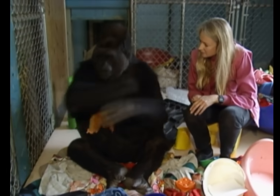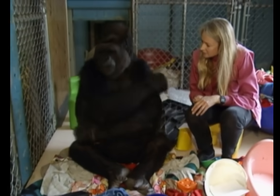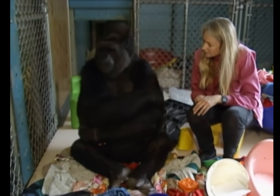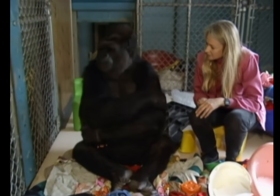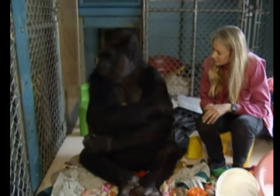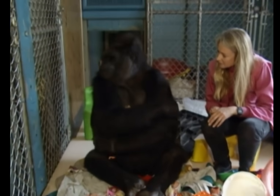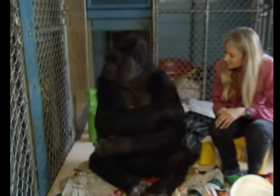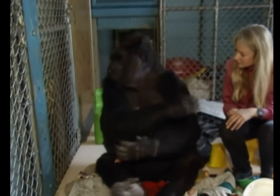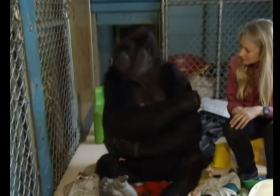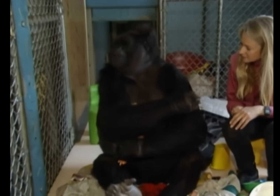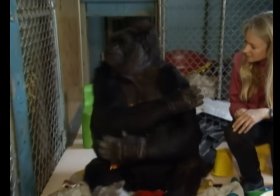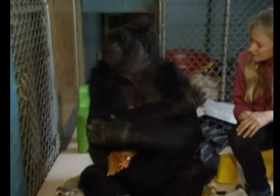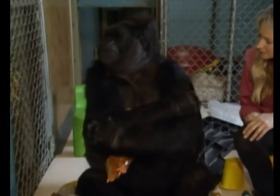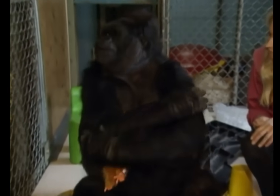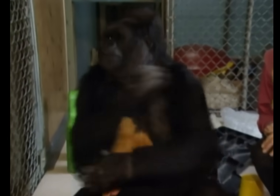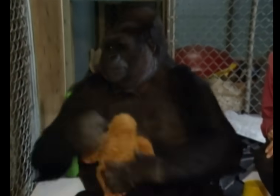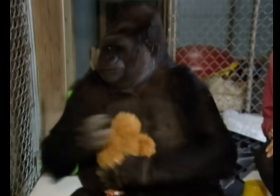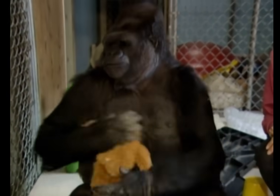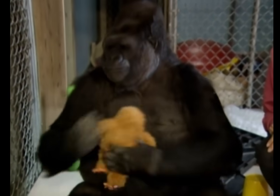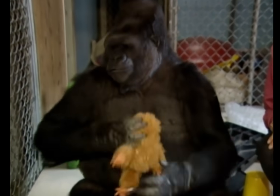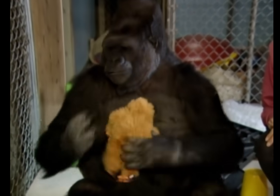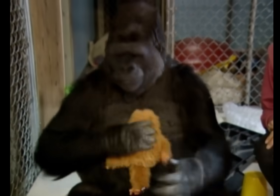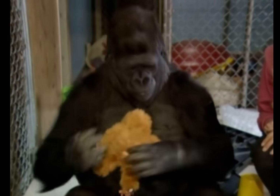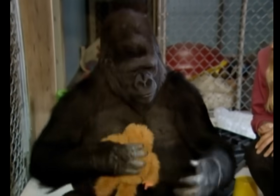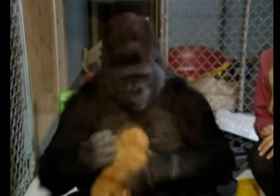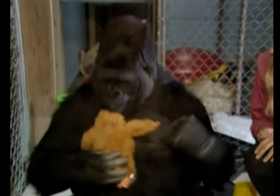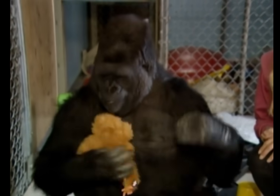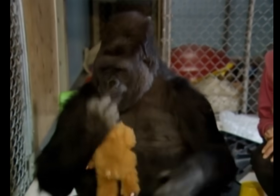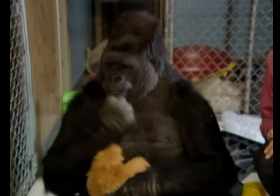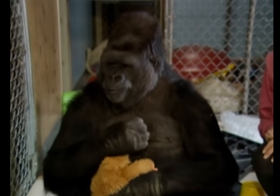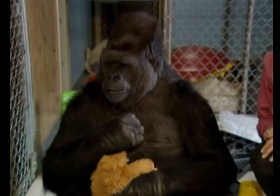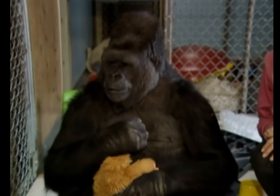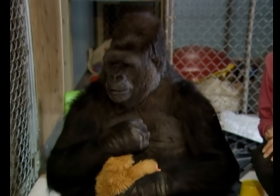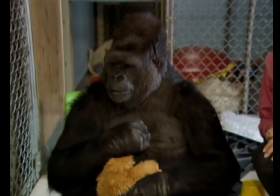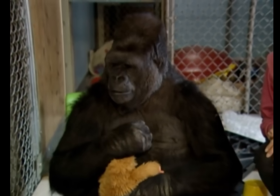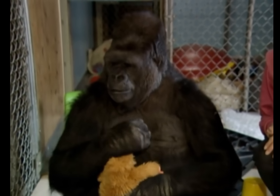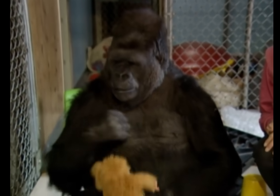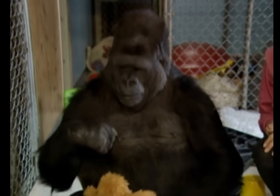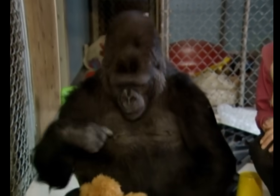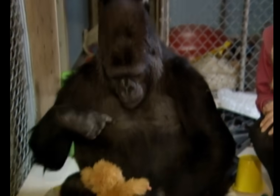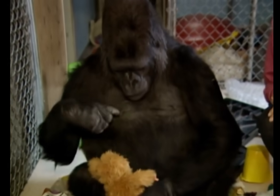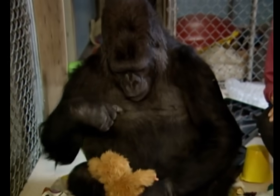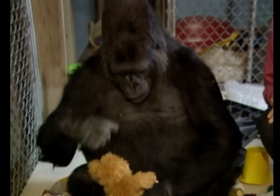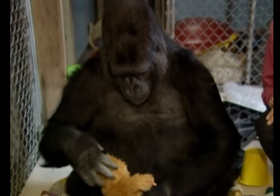13 years after meeting him, Koko not only remembered him. She understood the finality of his death. And she grieved for him.